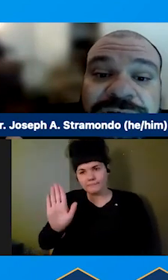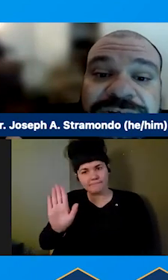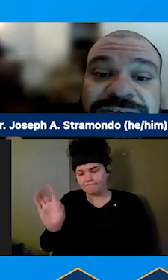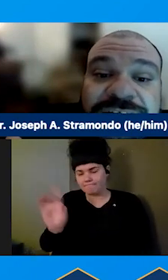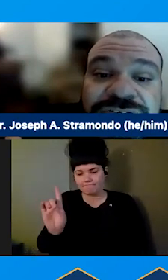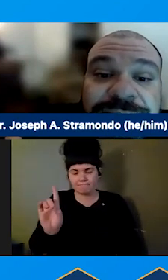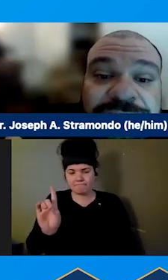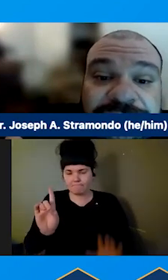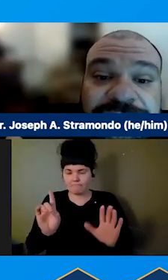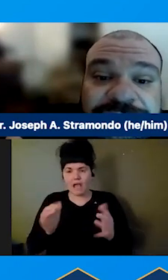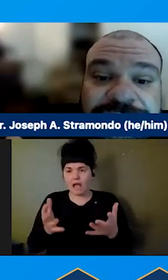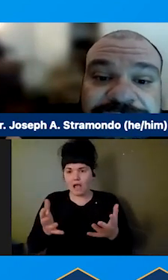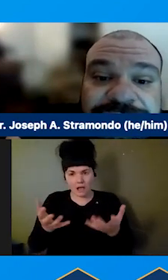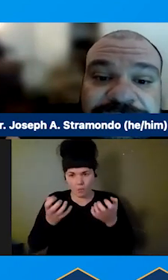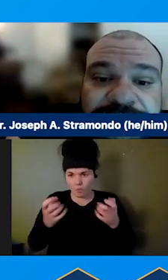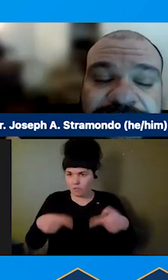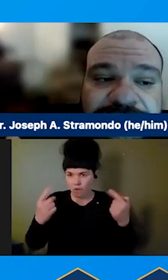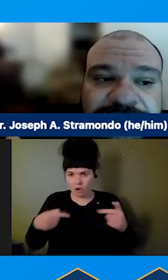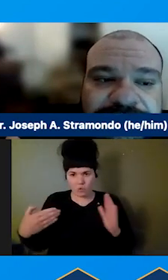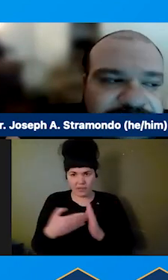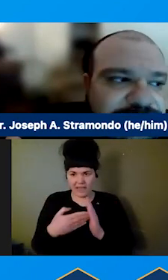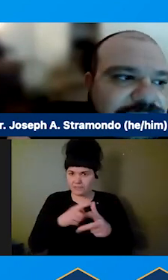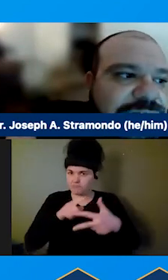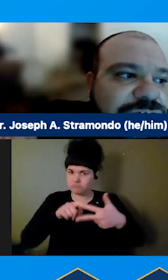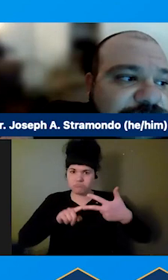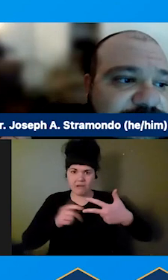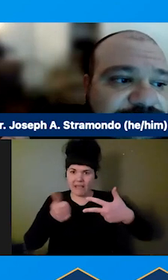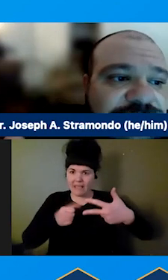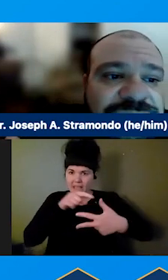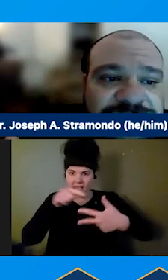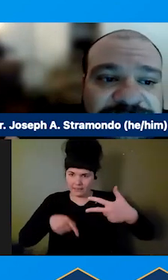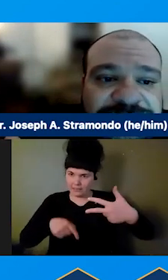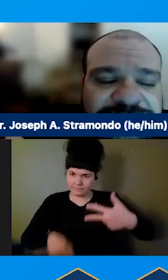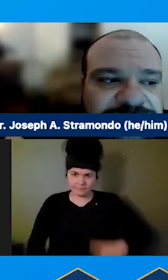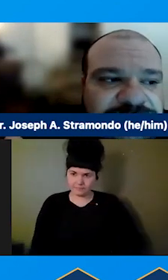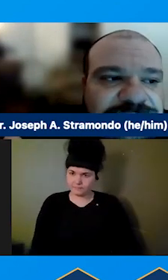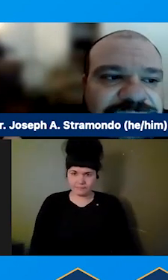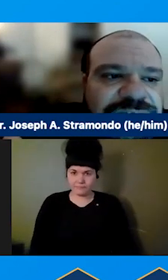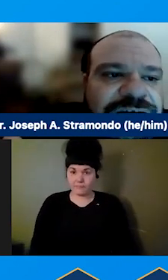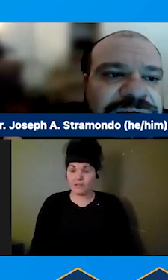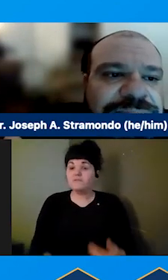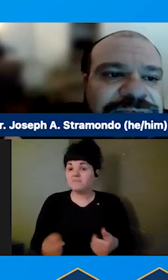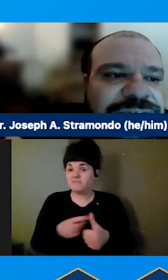argue against any one of these actually mattering. Okay. So first physical size. Right.